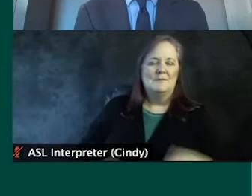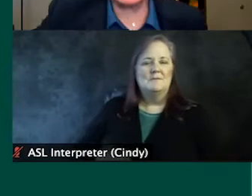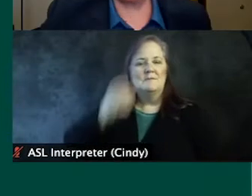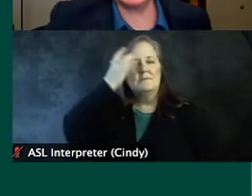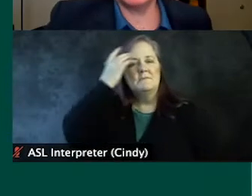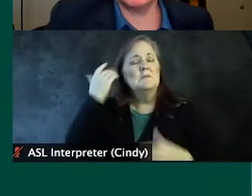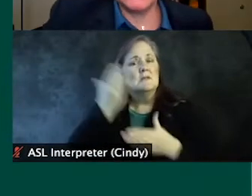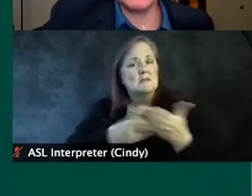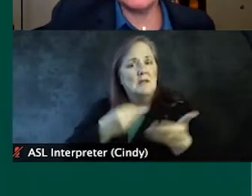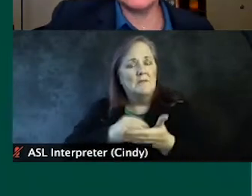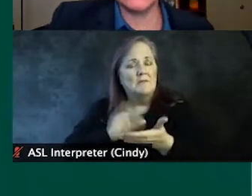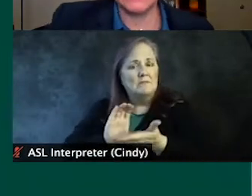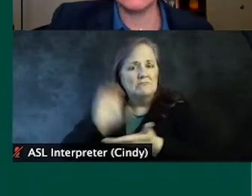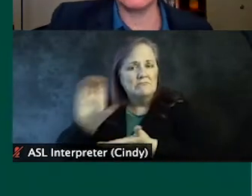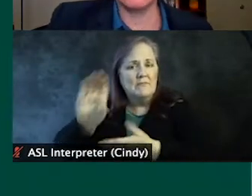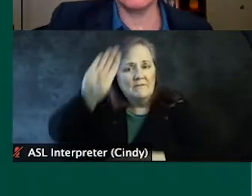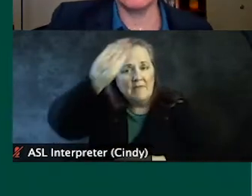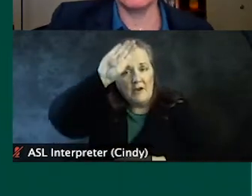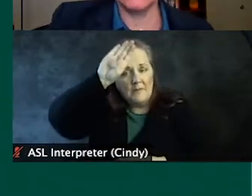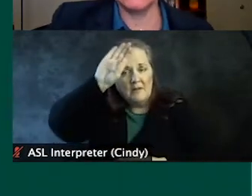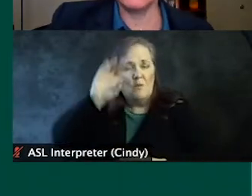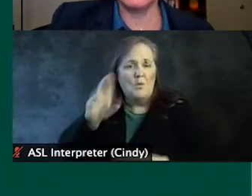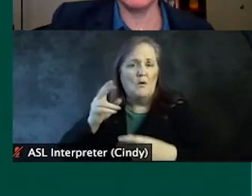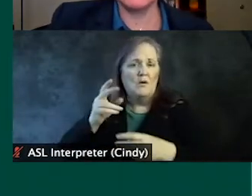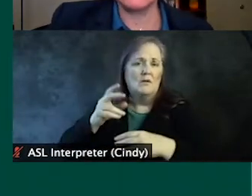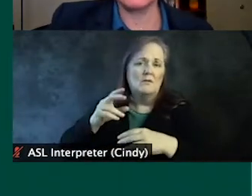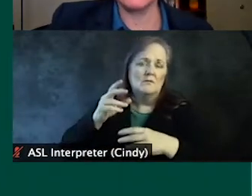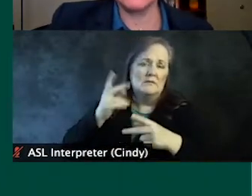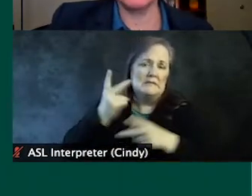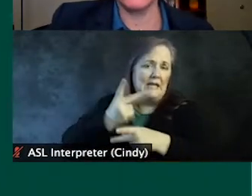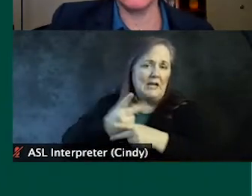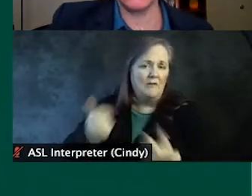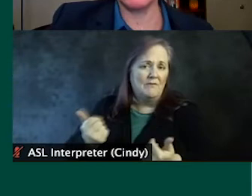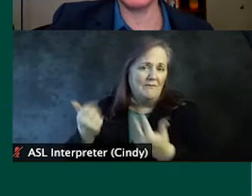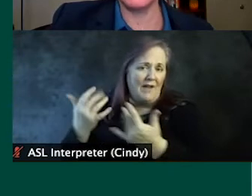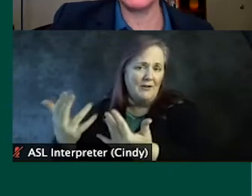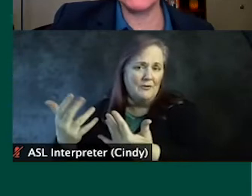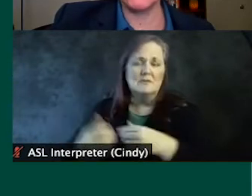Can you explain why the tax -- the income from taxes to the state would go up with this measure?